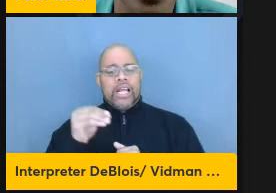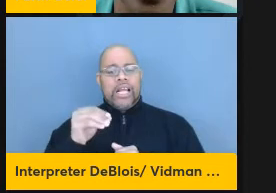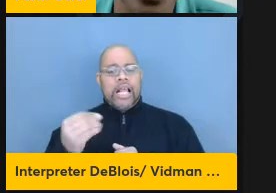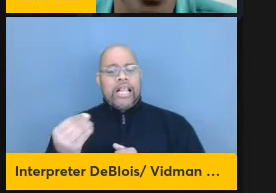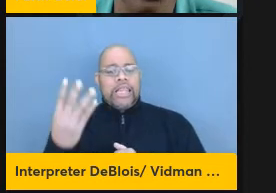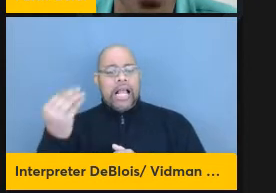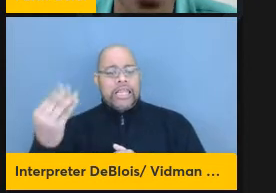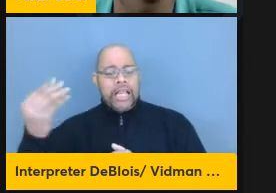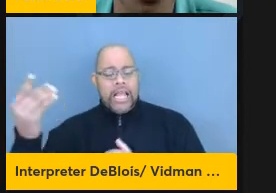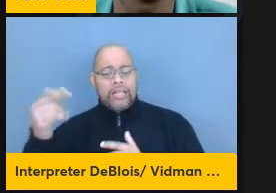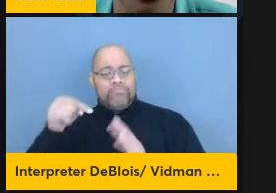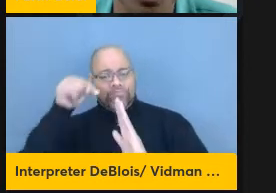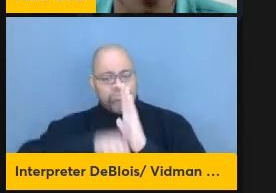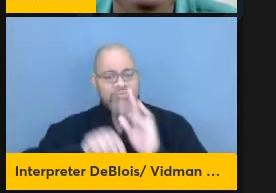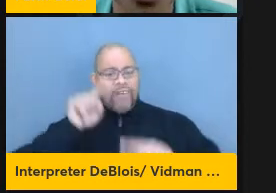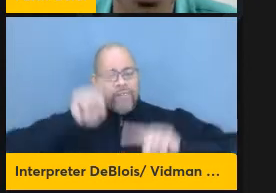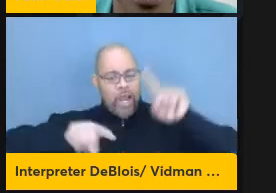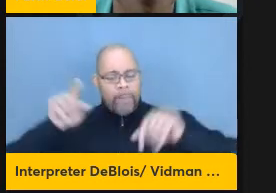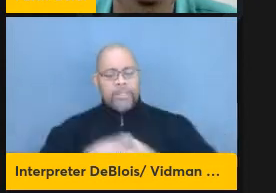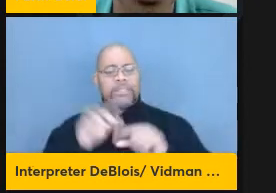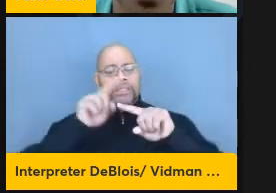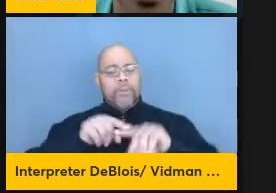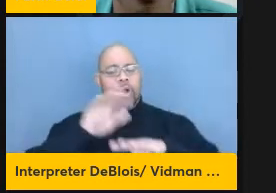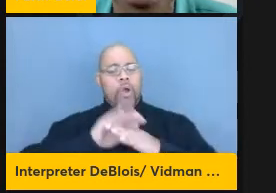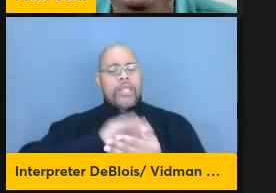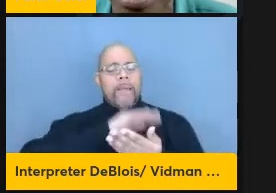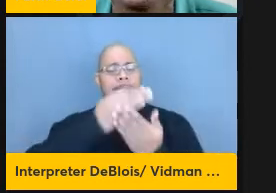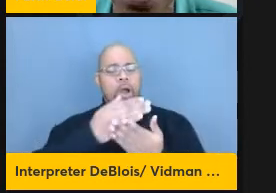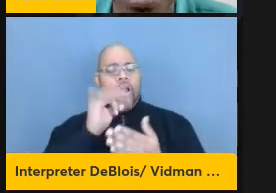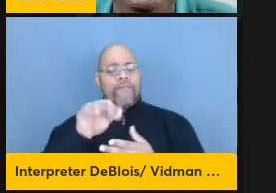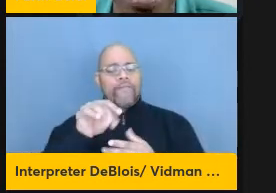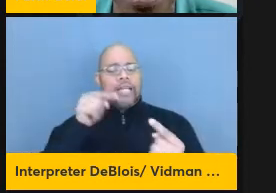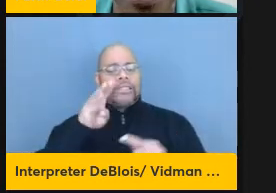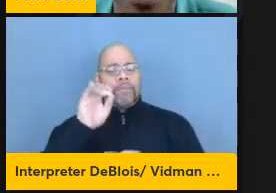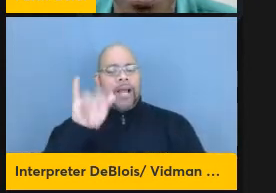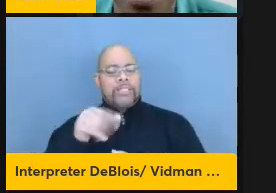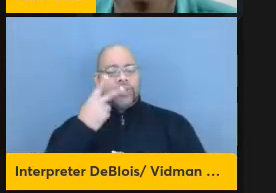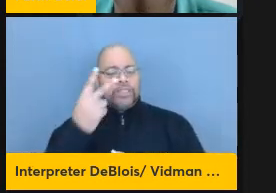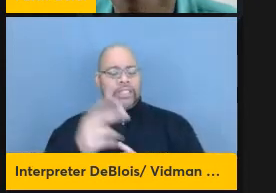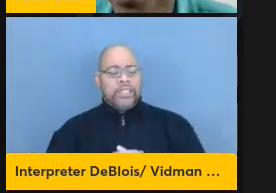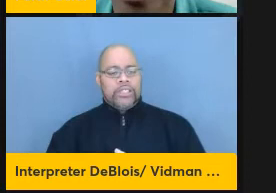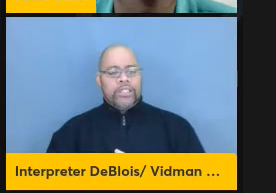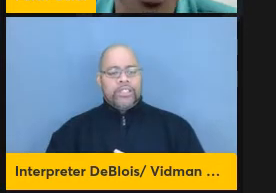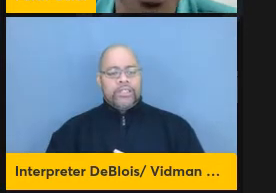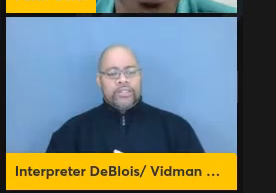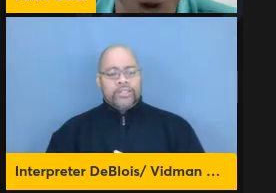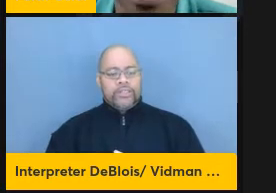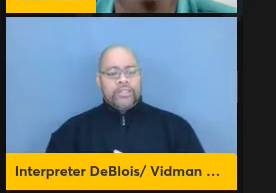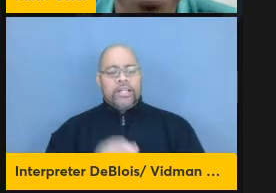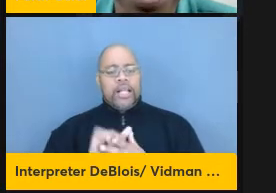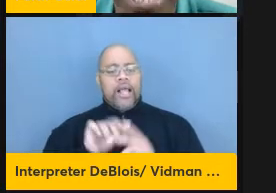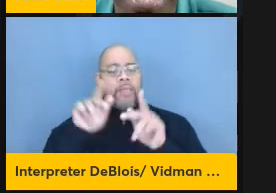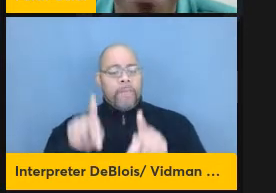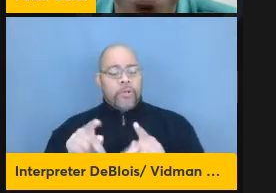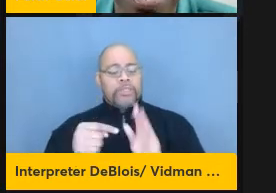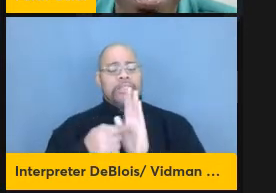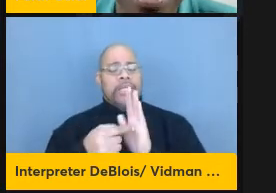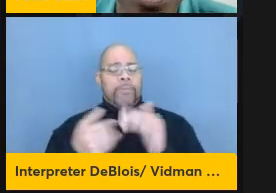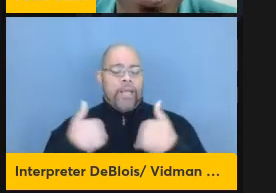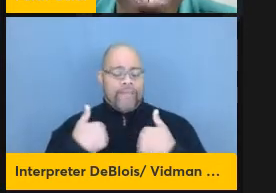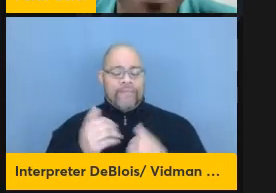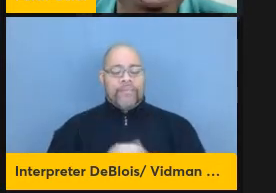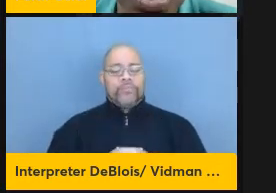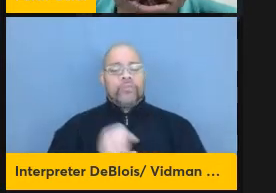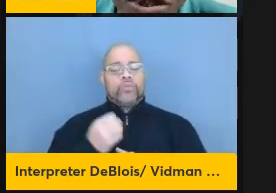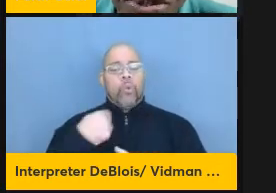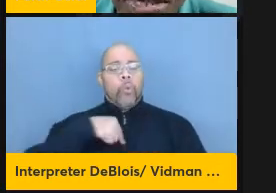intensity is variable, depending on the amount of antibody that you see that the person the samples have. So we're able to use